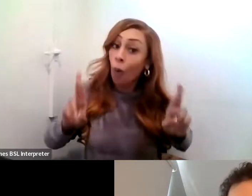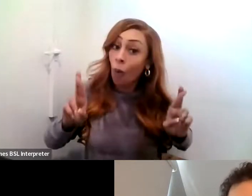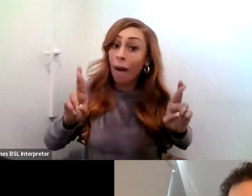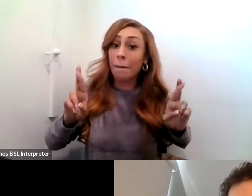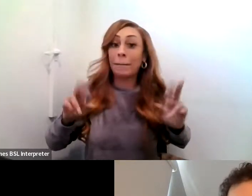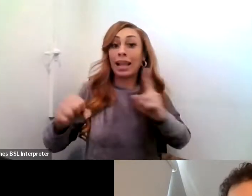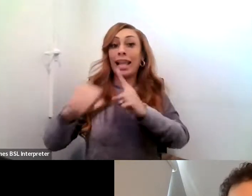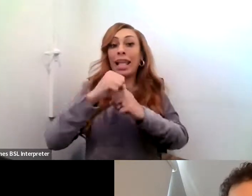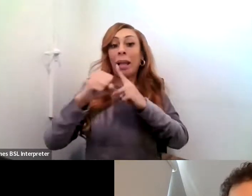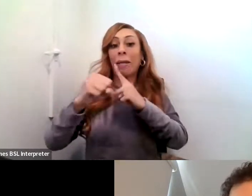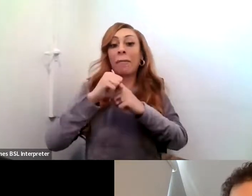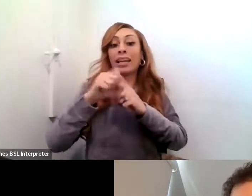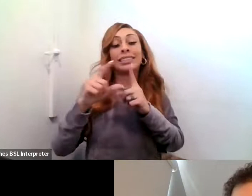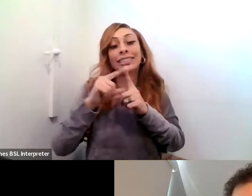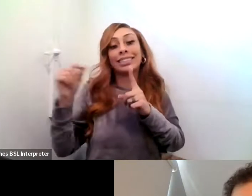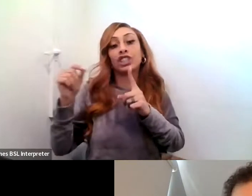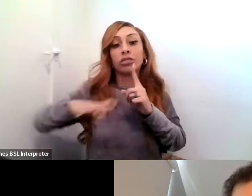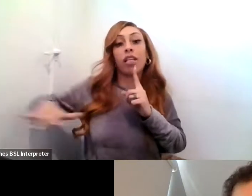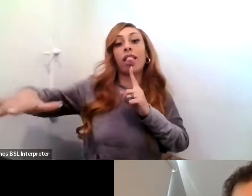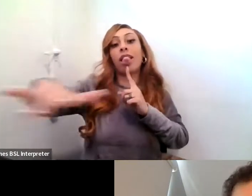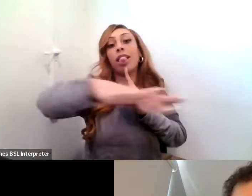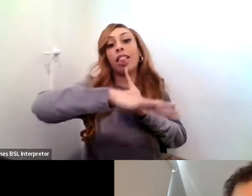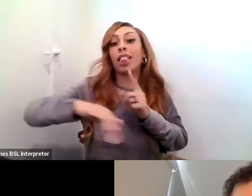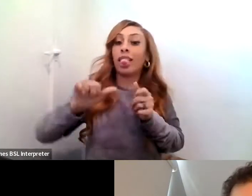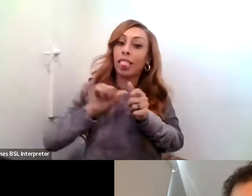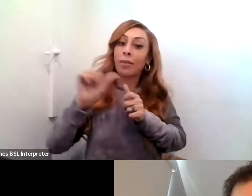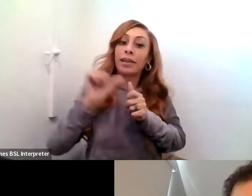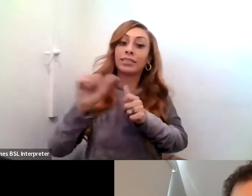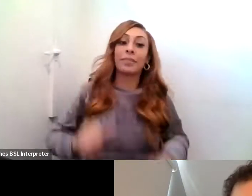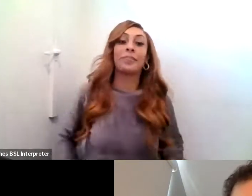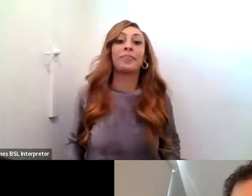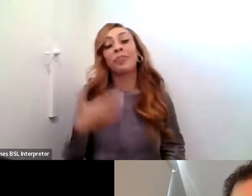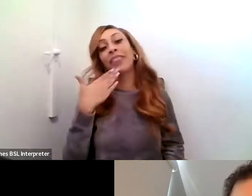impact the digital landscape of the sector for the better. Thank you.